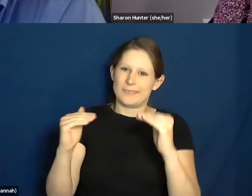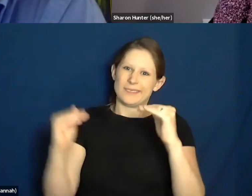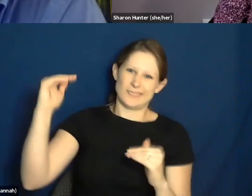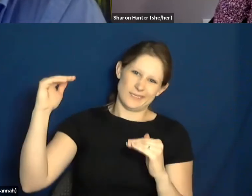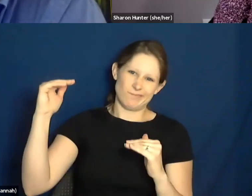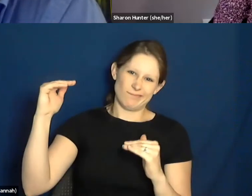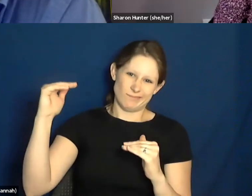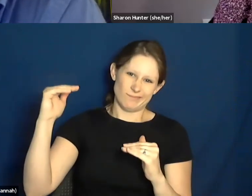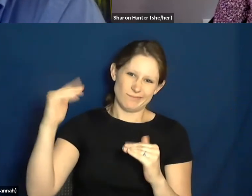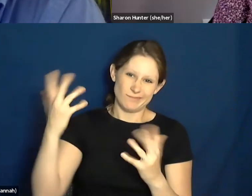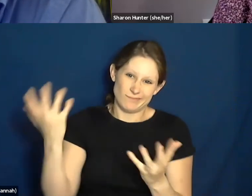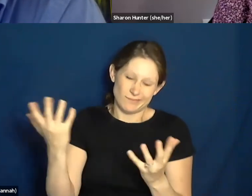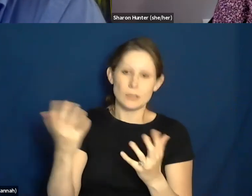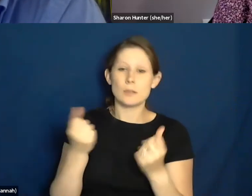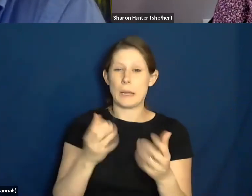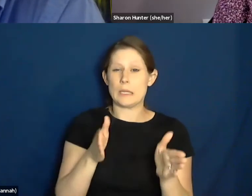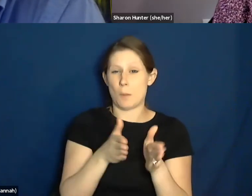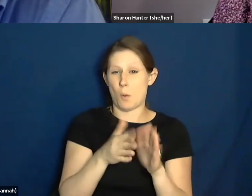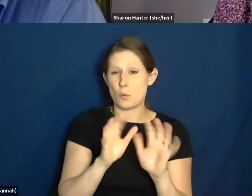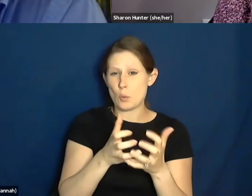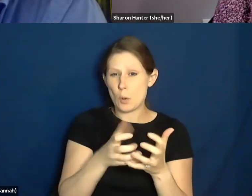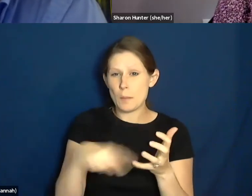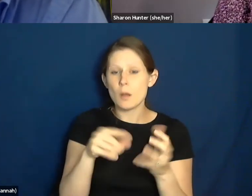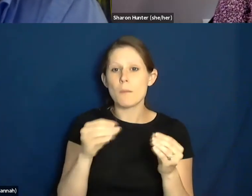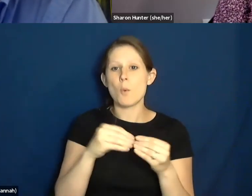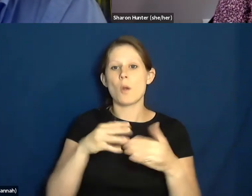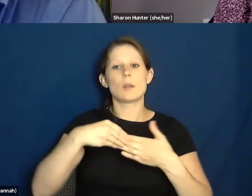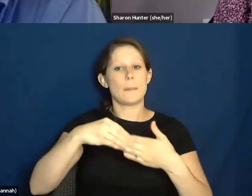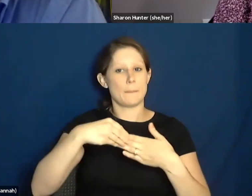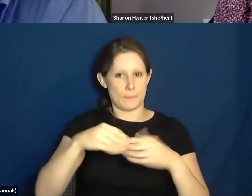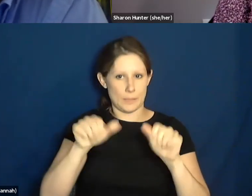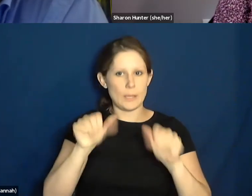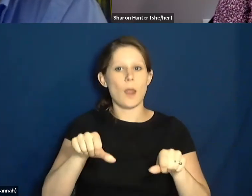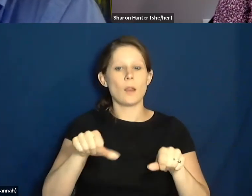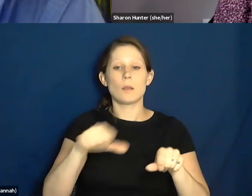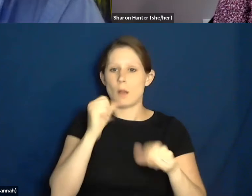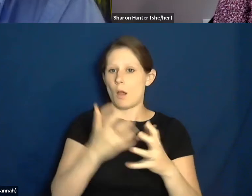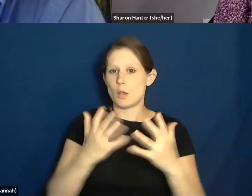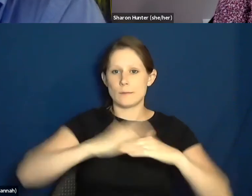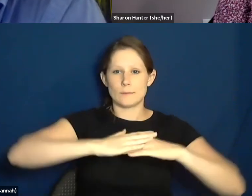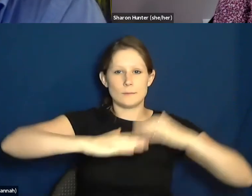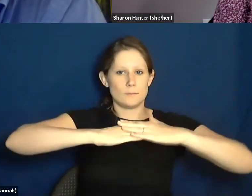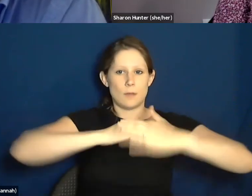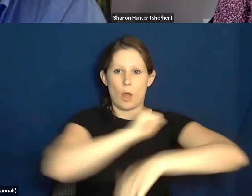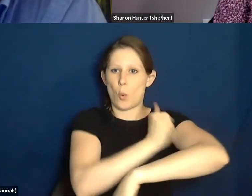of ways, smaller groups can be, they don't have a lot of layers of authority and may have more,